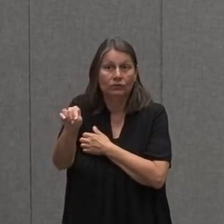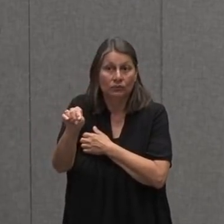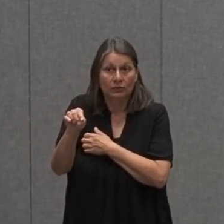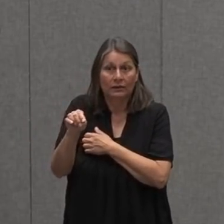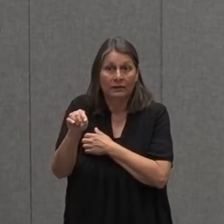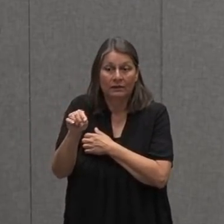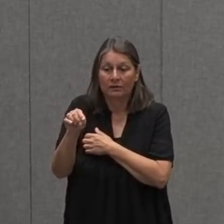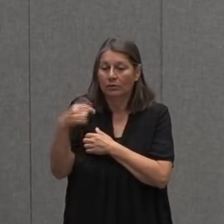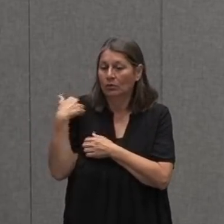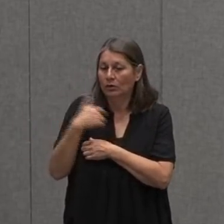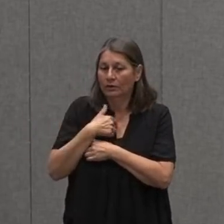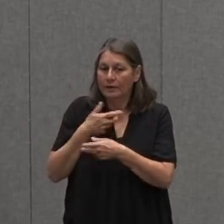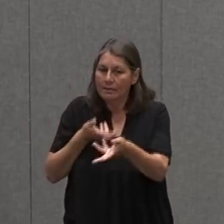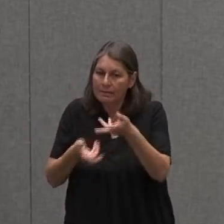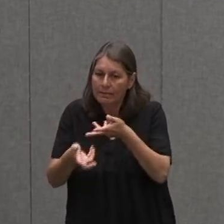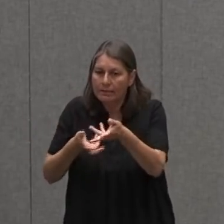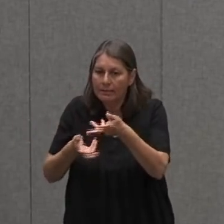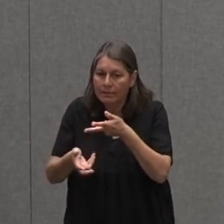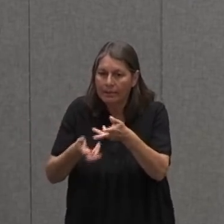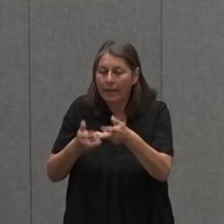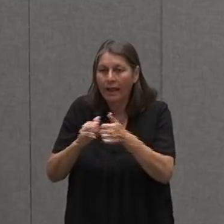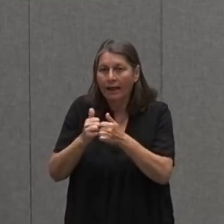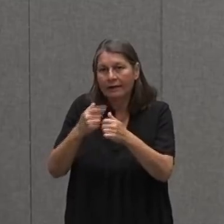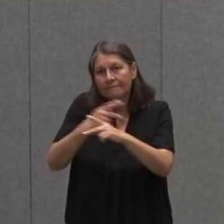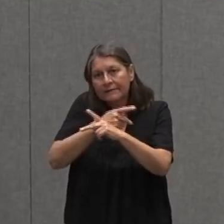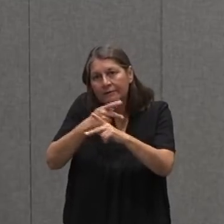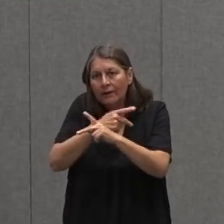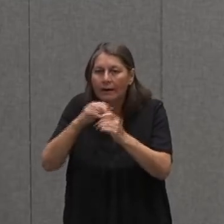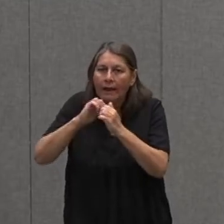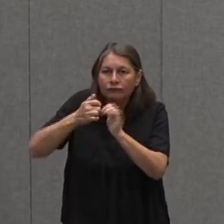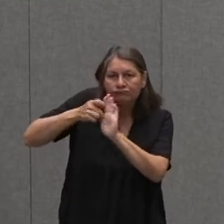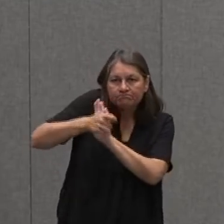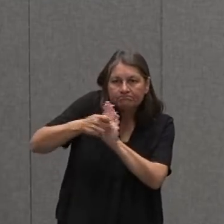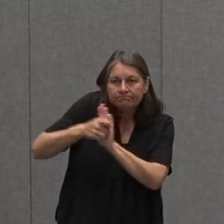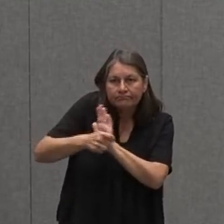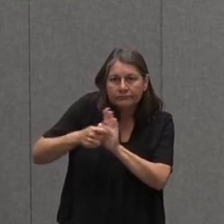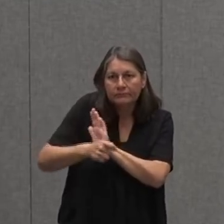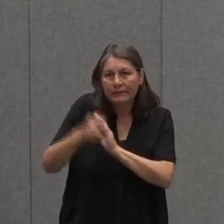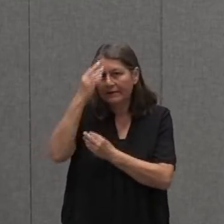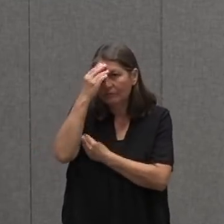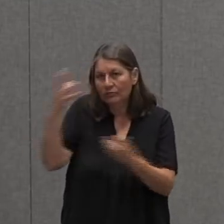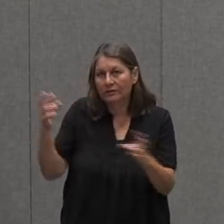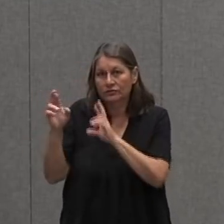how to write an informational report. And that's basically what Ms. Kathy did.